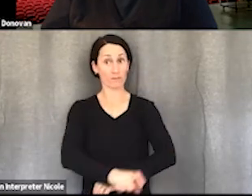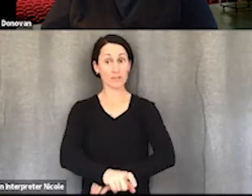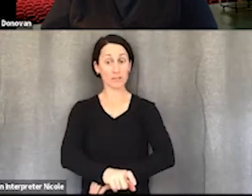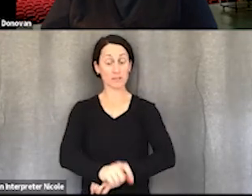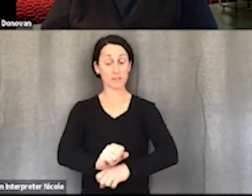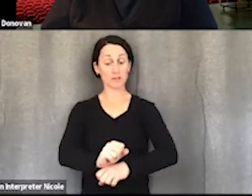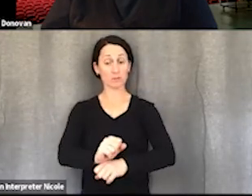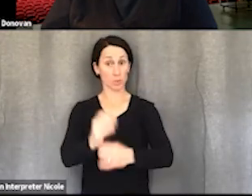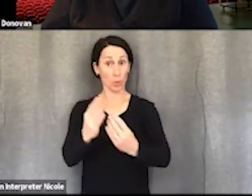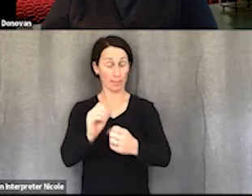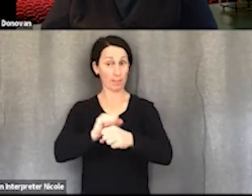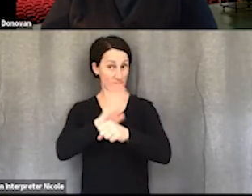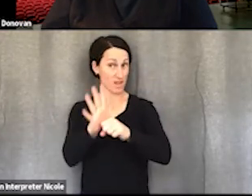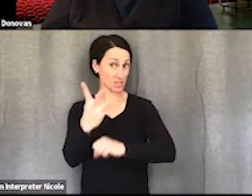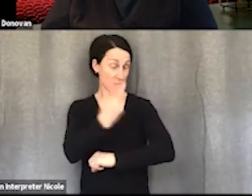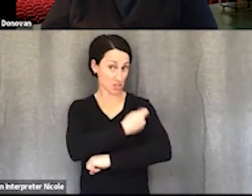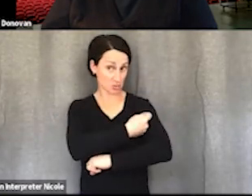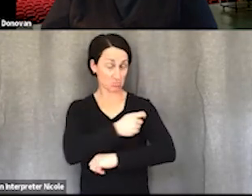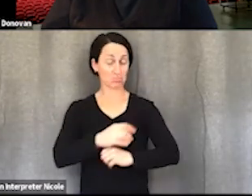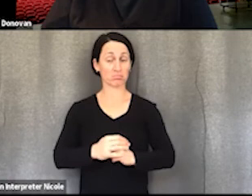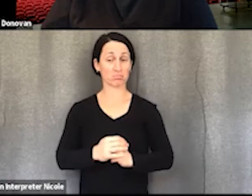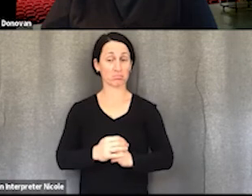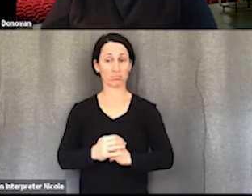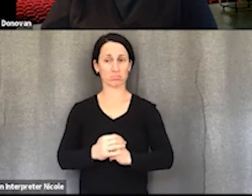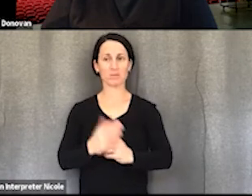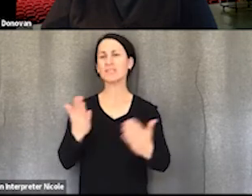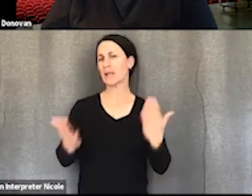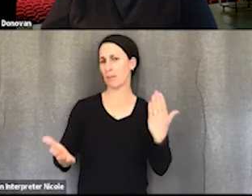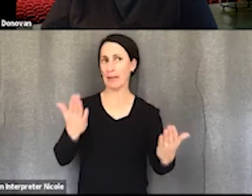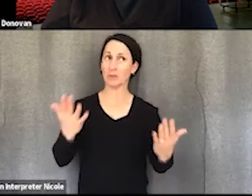They are getting -- compared to the national population.